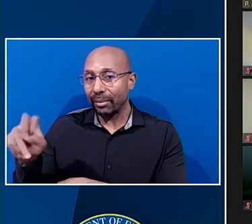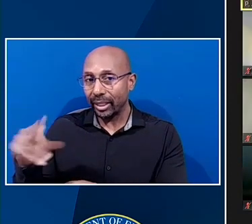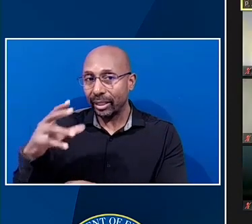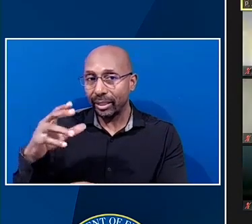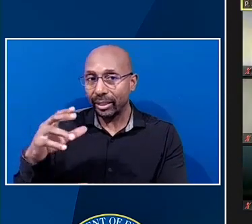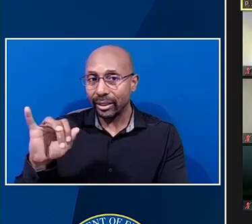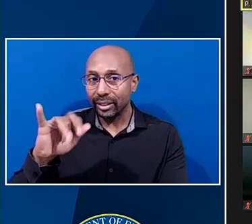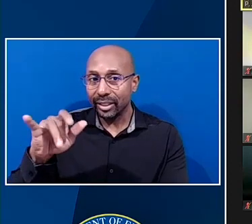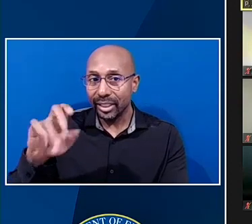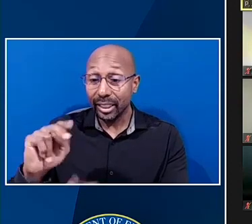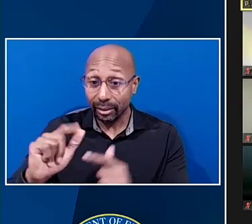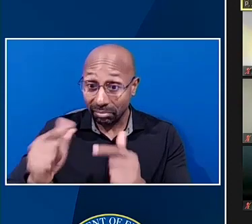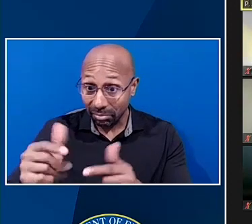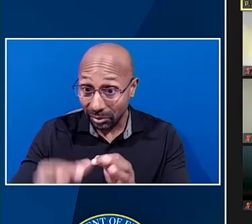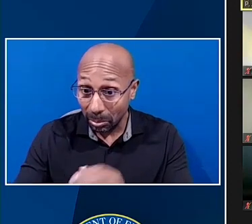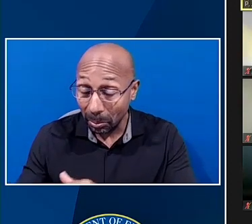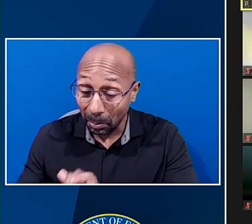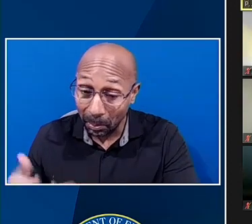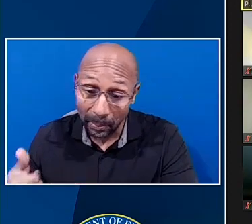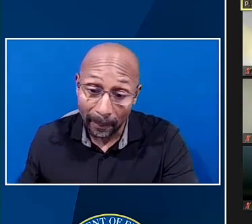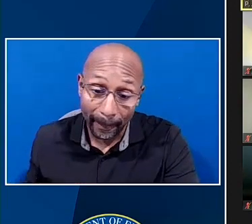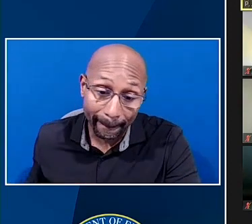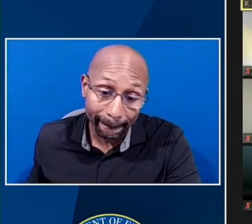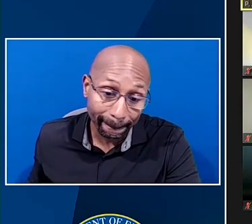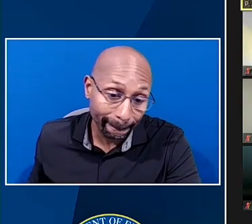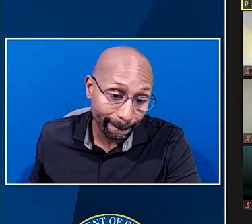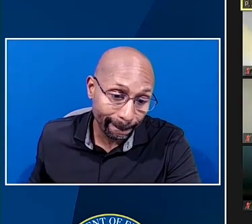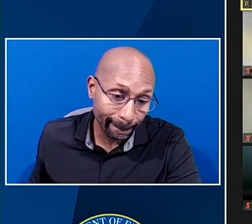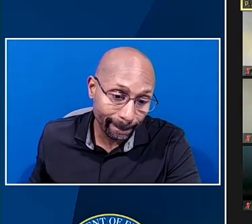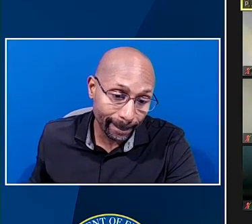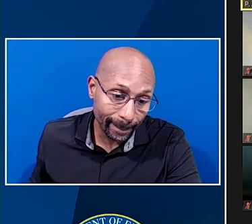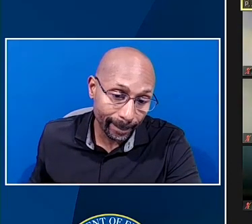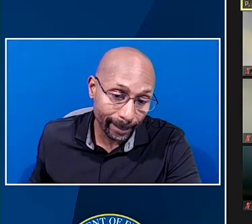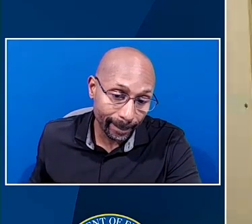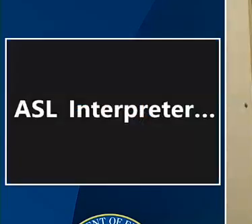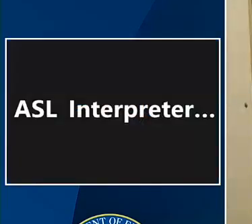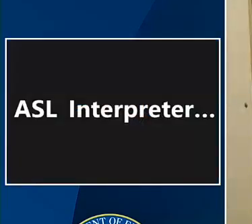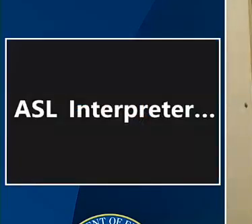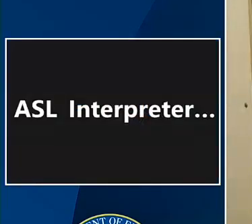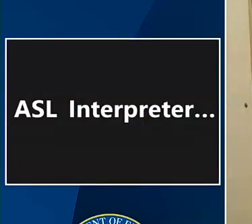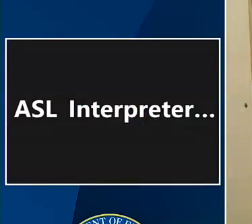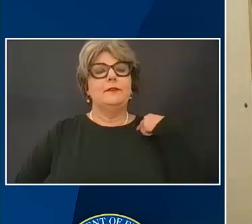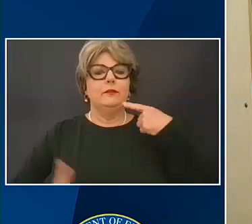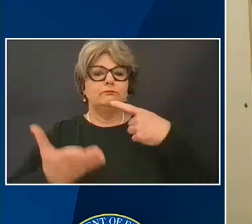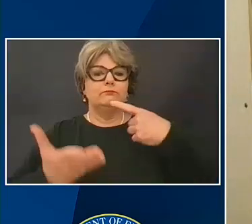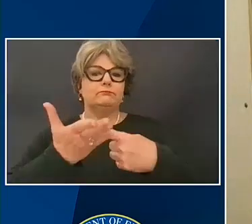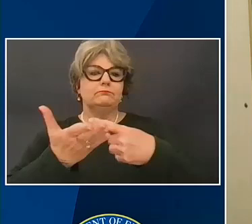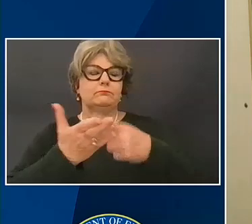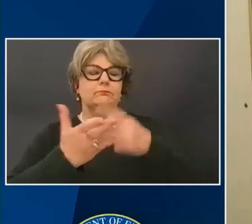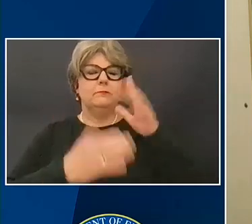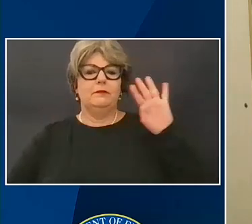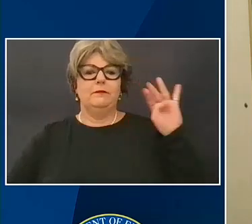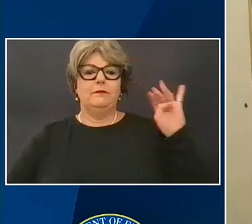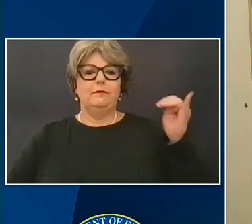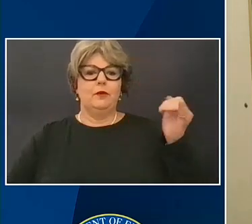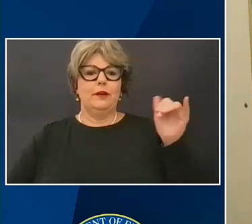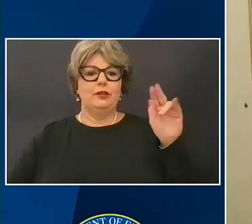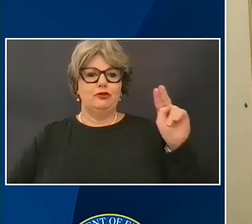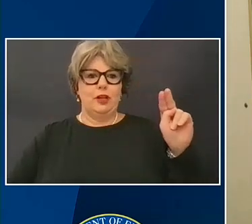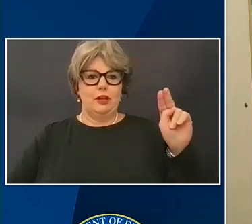Thanks. I'll get fighty separately on types of programs, but so I think we had this conversation in January and part of what I